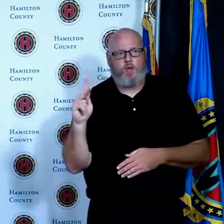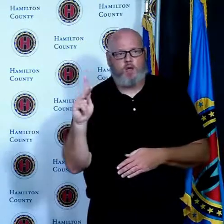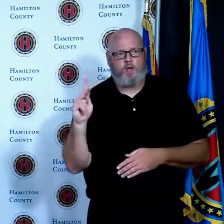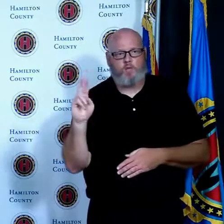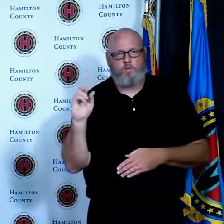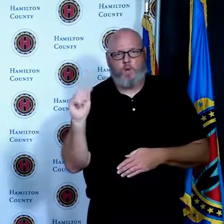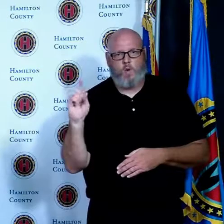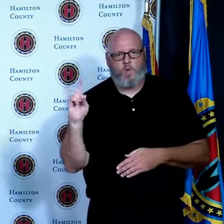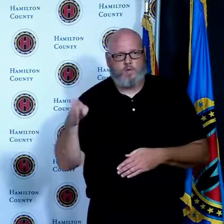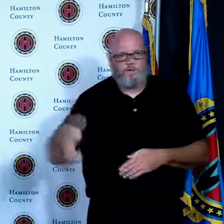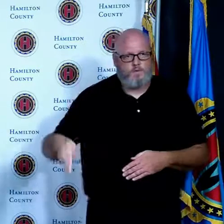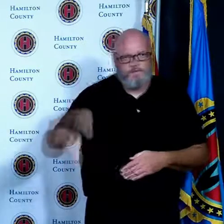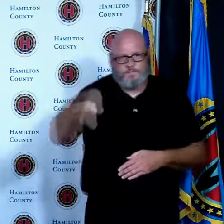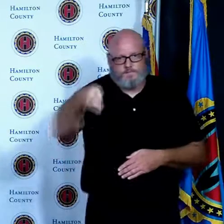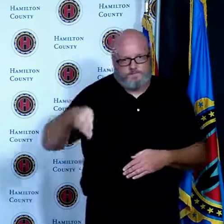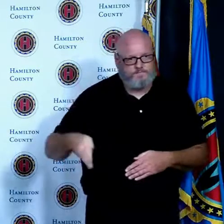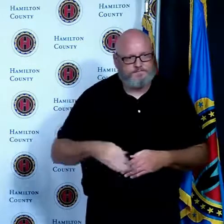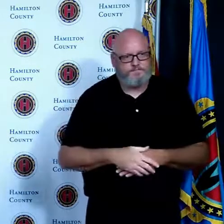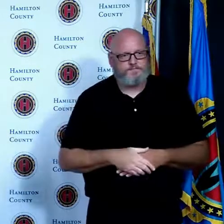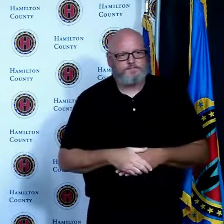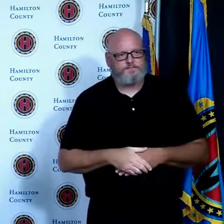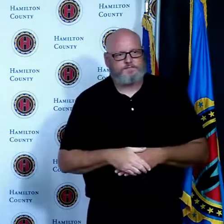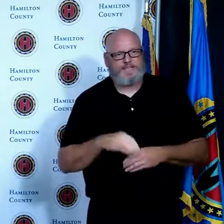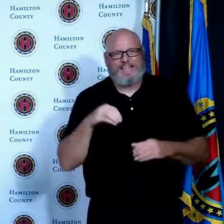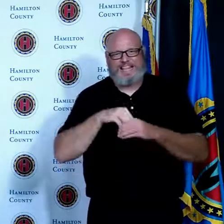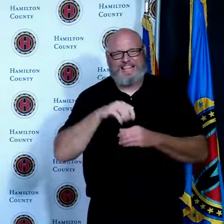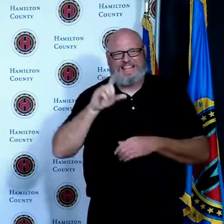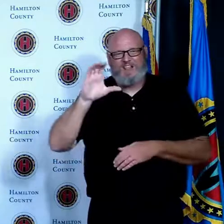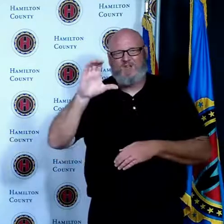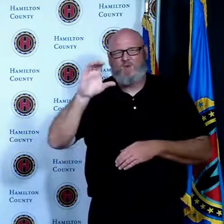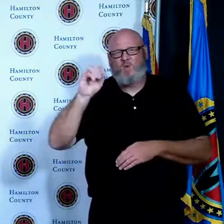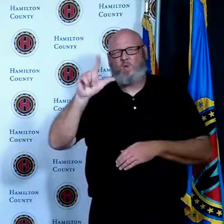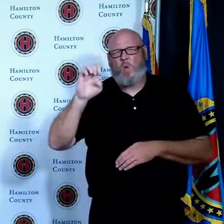a test this is a free opportunity to get tested